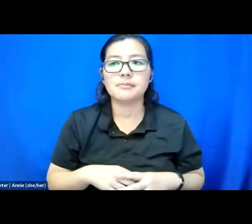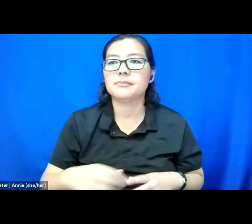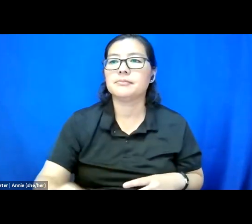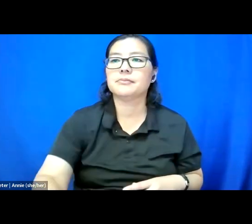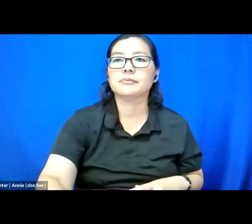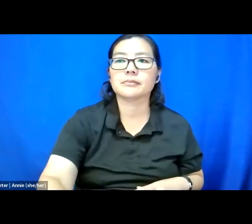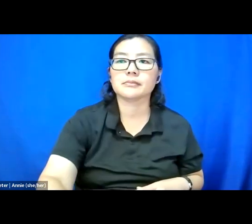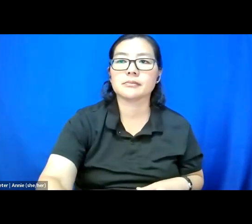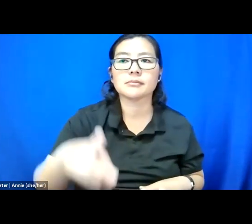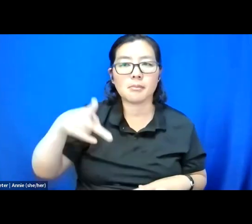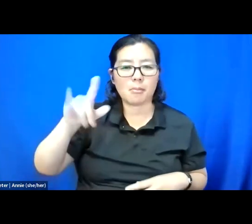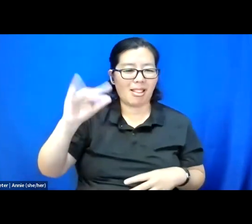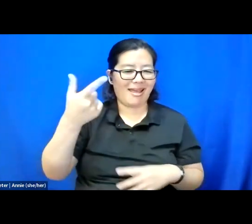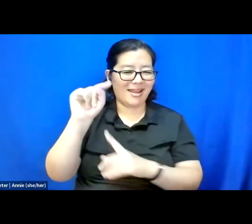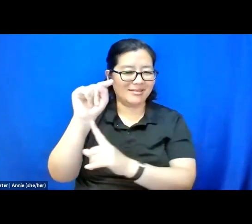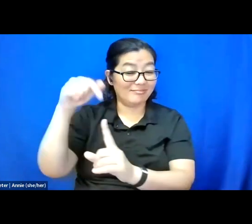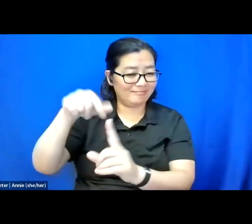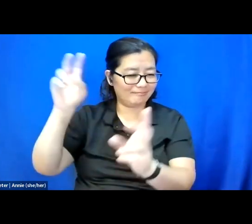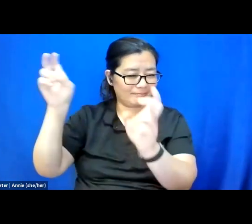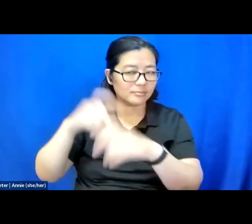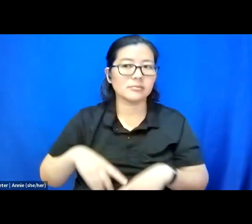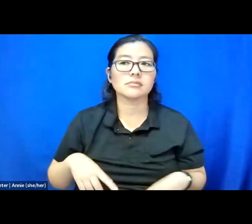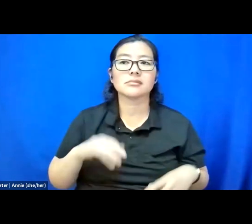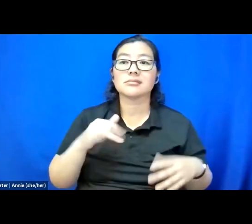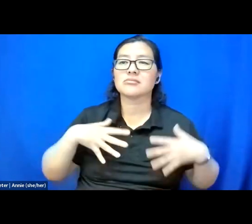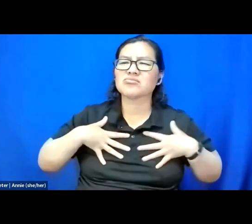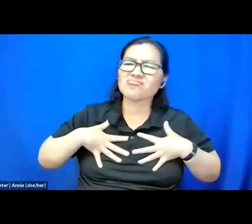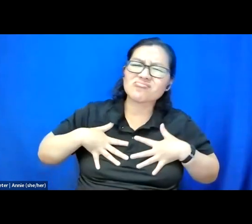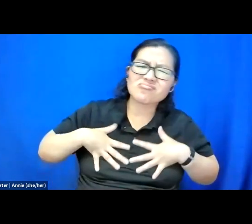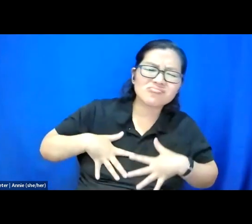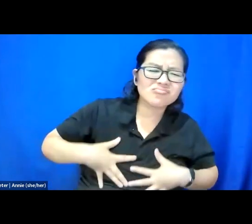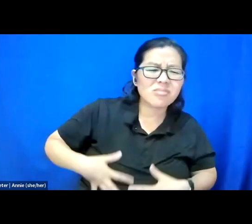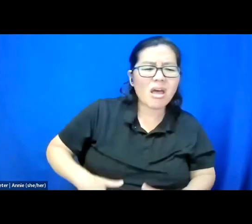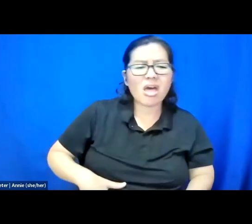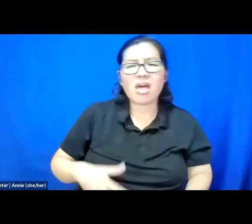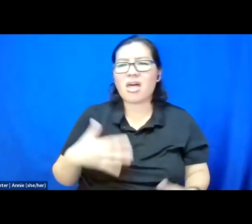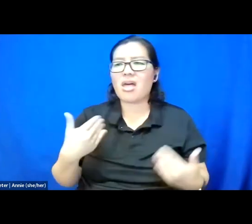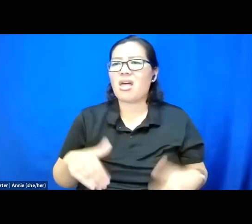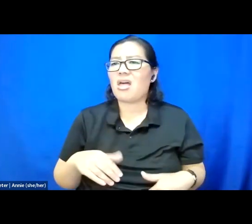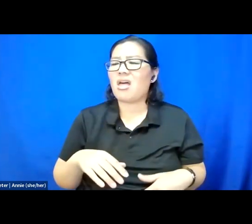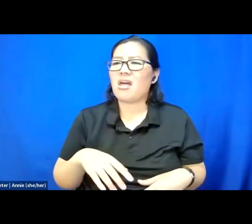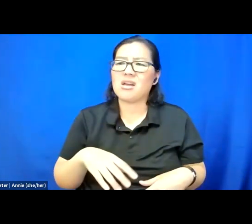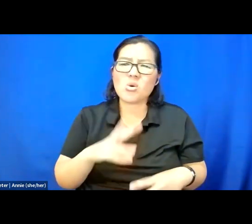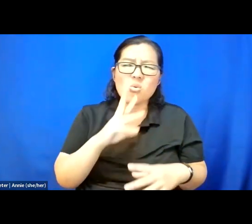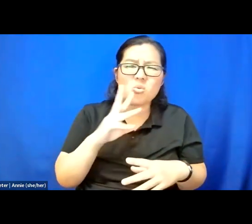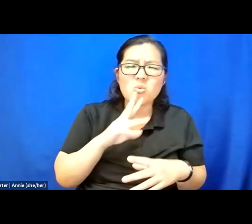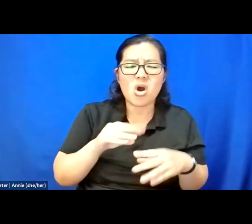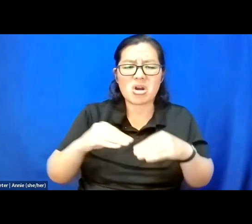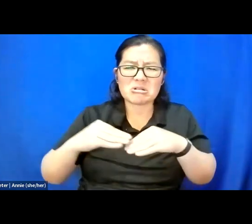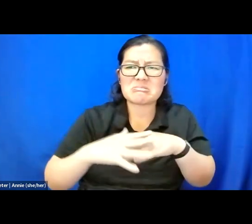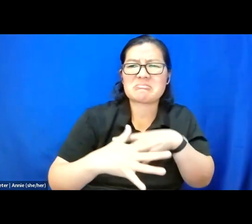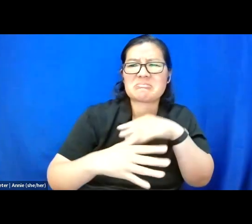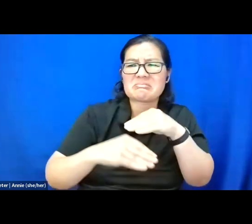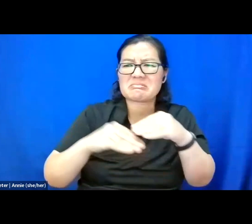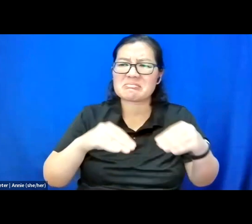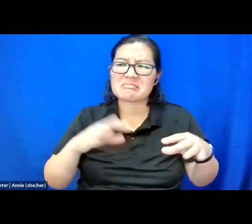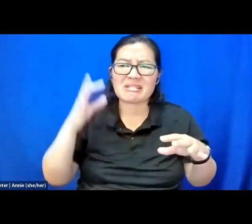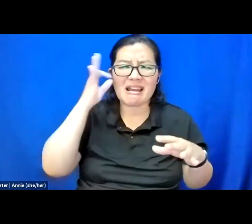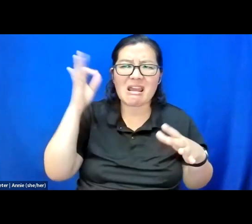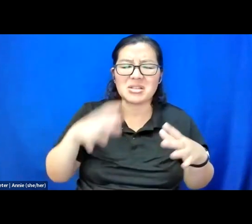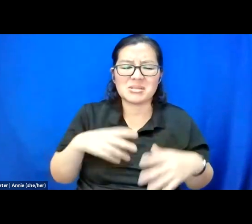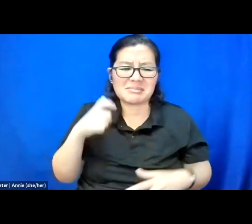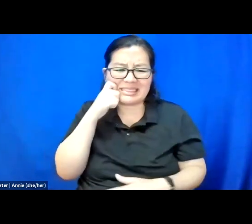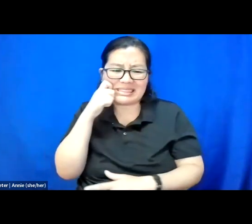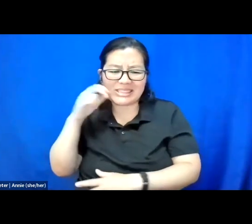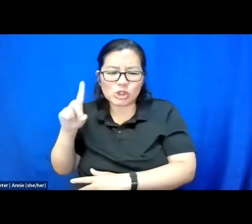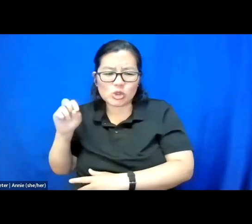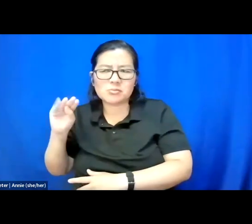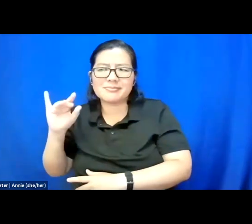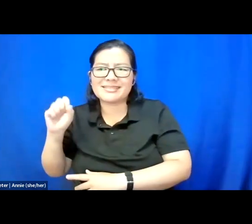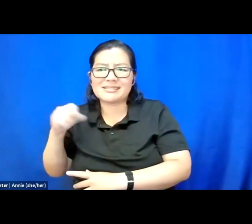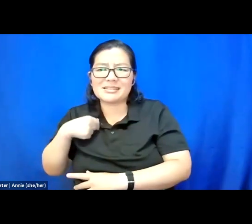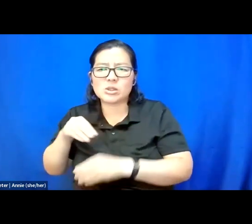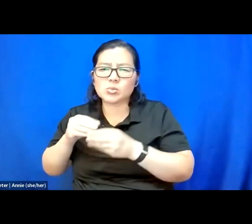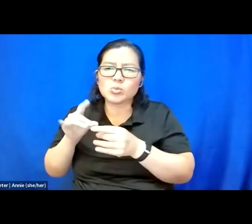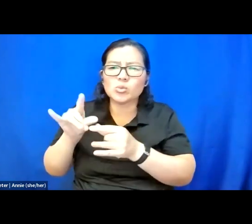Plight is depression, is water laid in the hairs of my dermis, smooth in the palm,